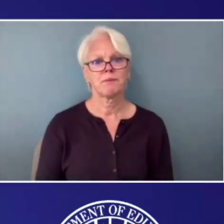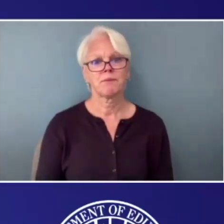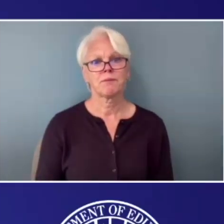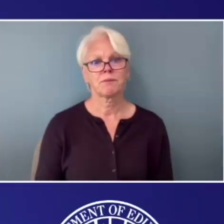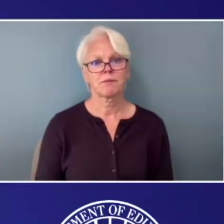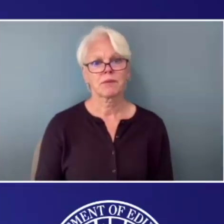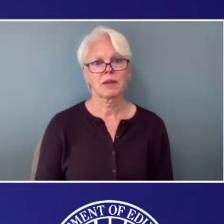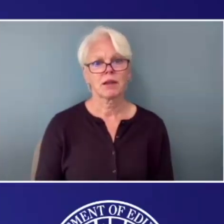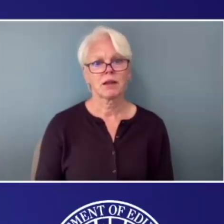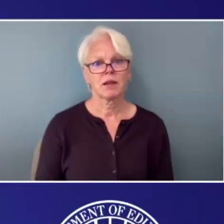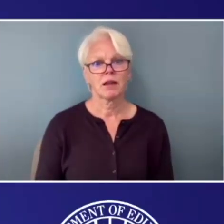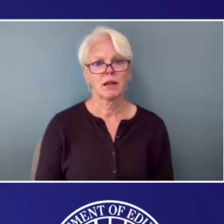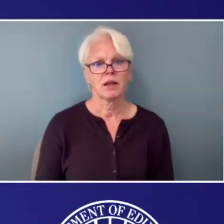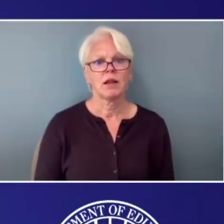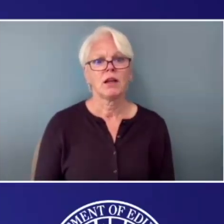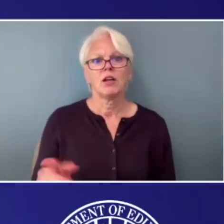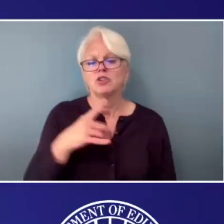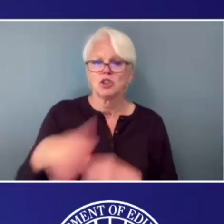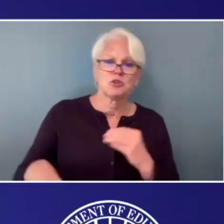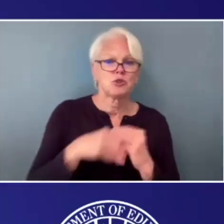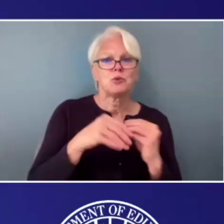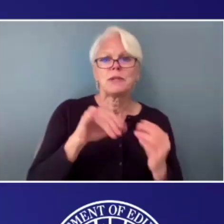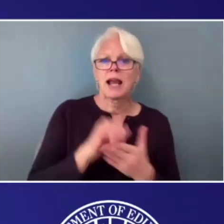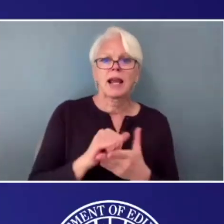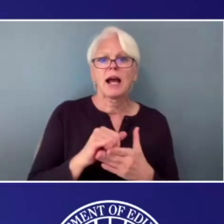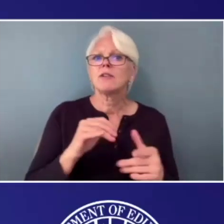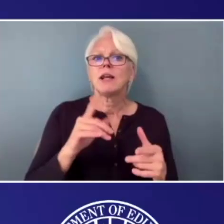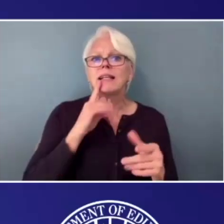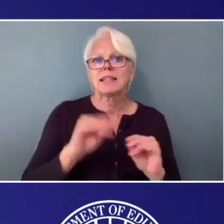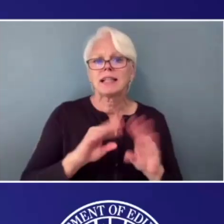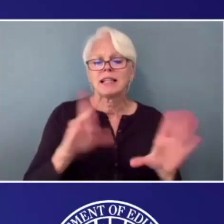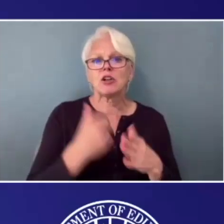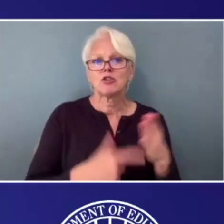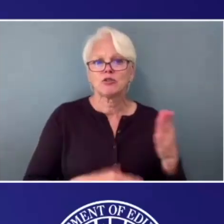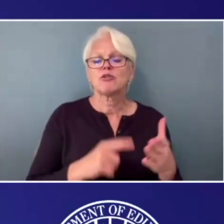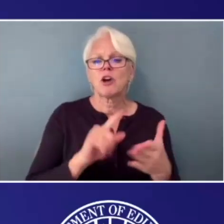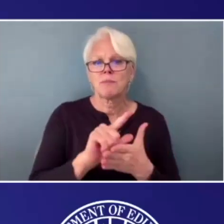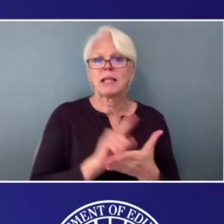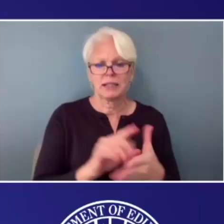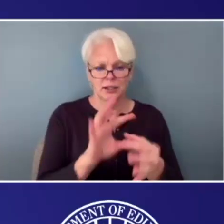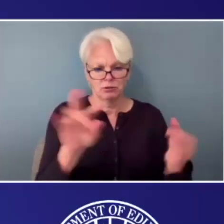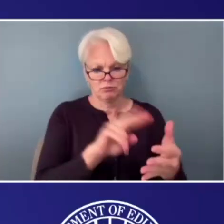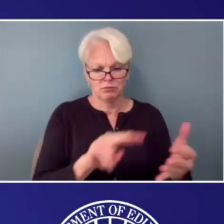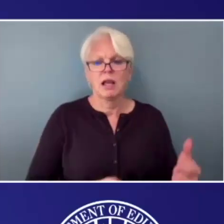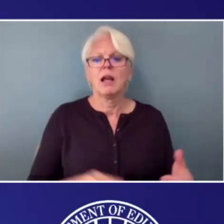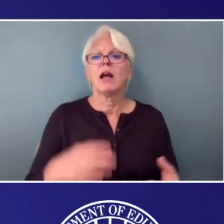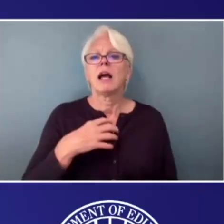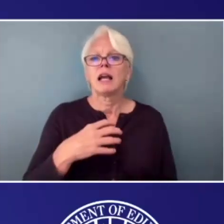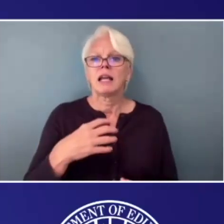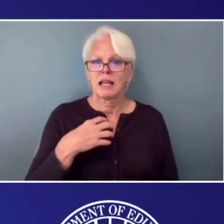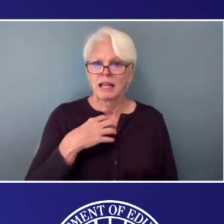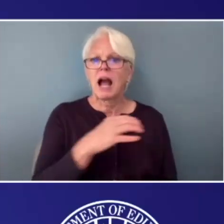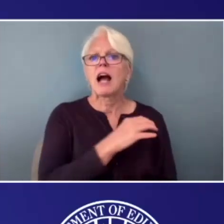Yeah. Just to tag on to that, I mean, it's very clear from the statutory text that Congress wanted us to treat graduate professional students differently